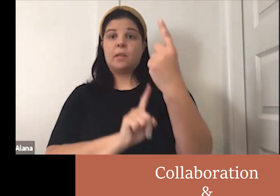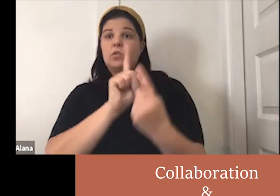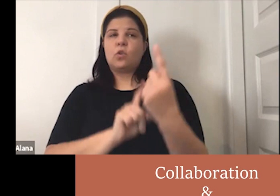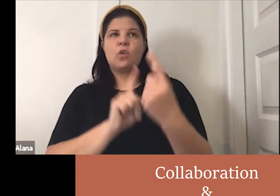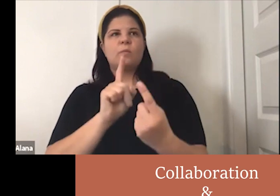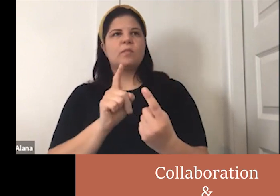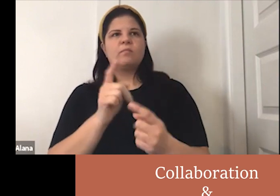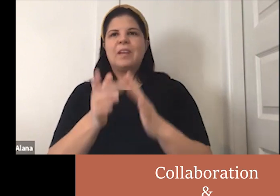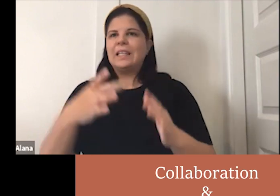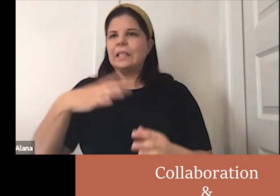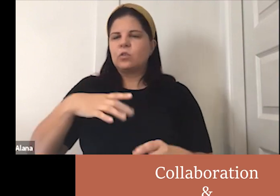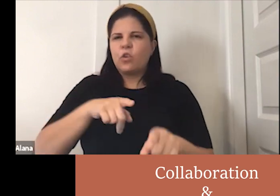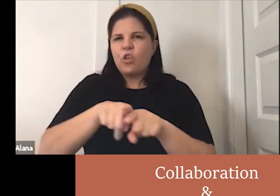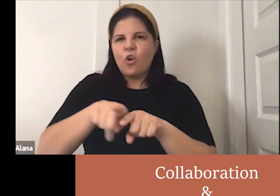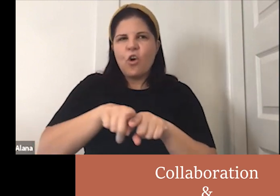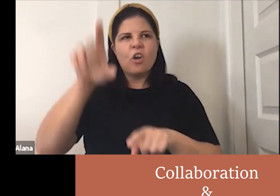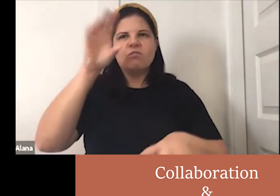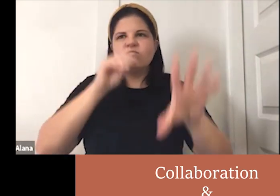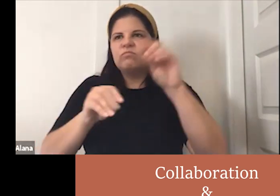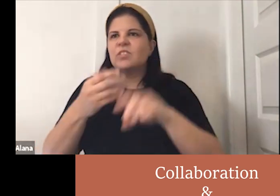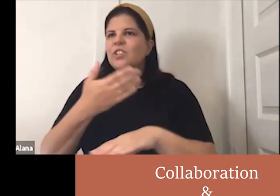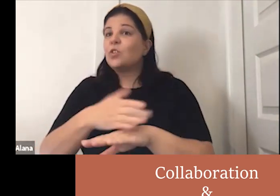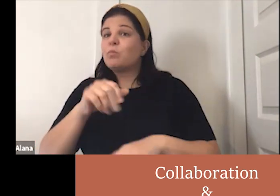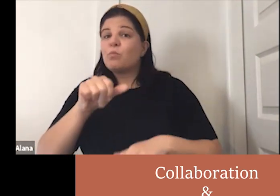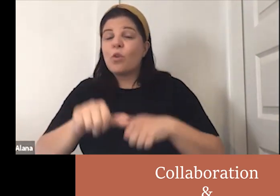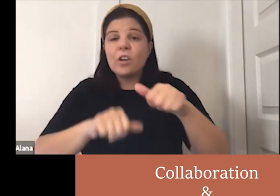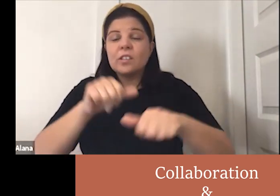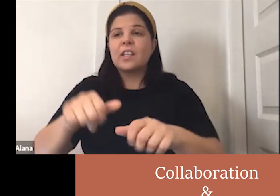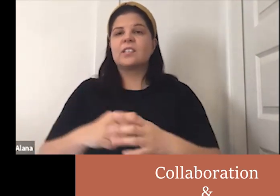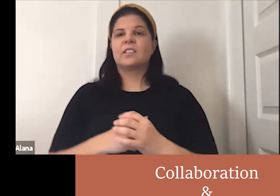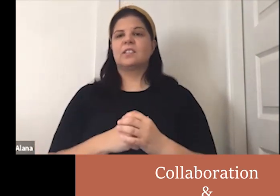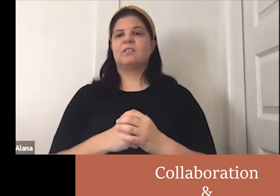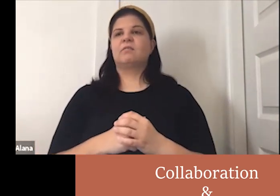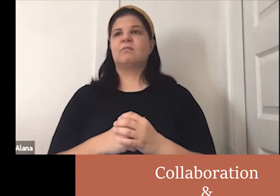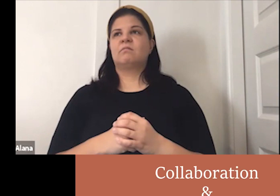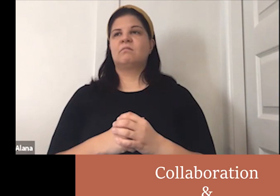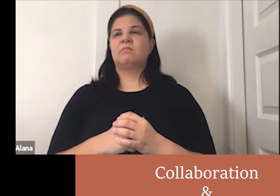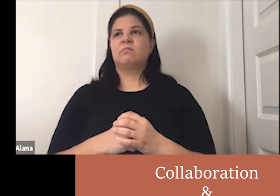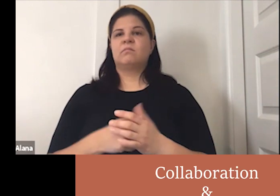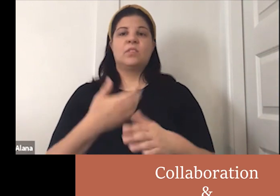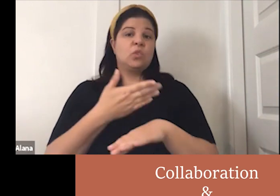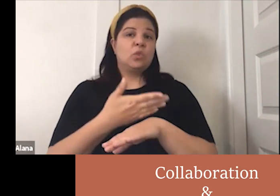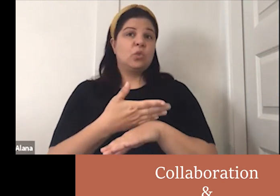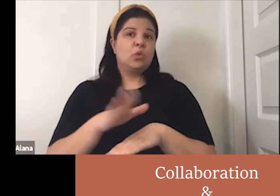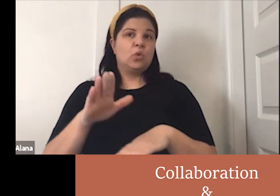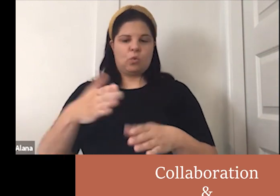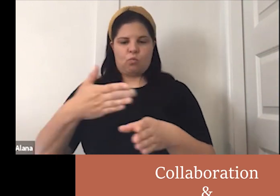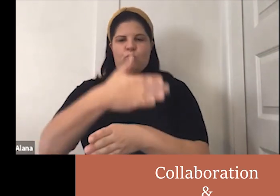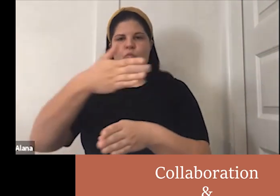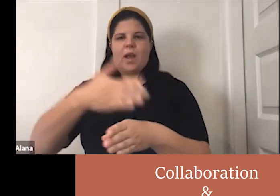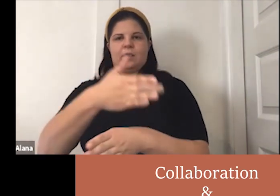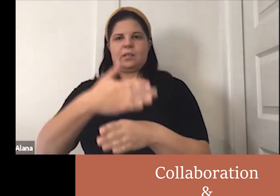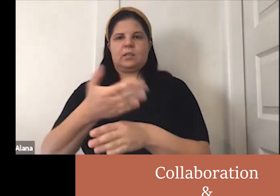Learning new processes, learning new practices.